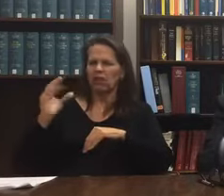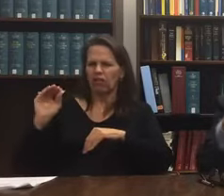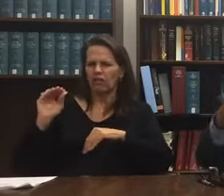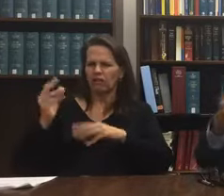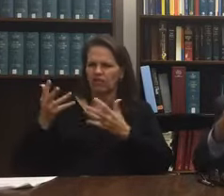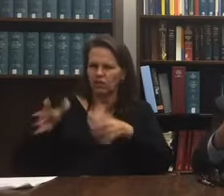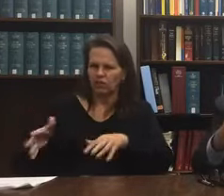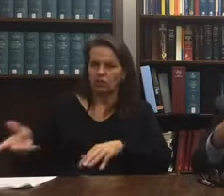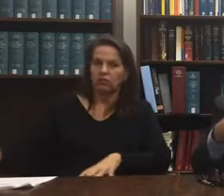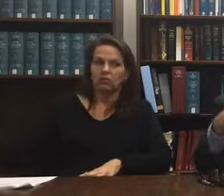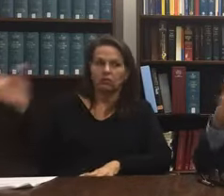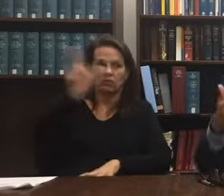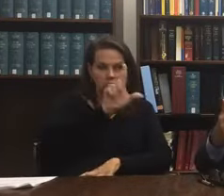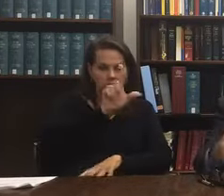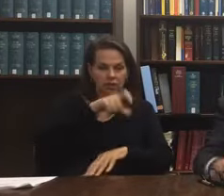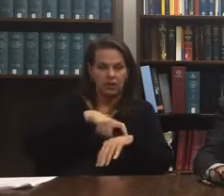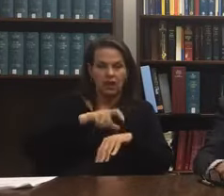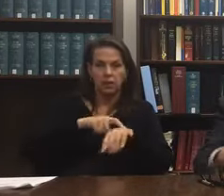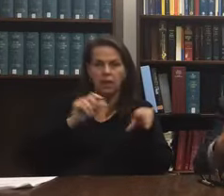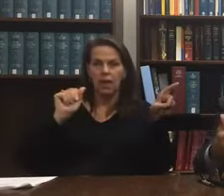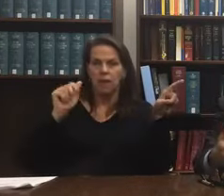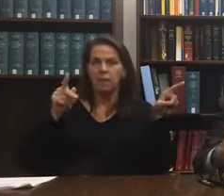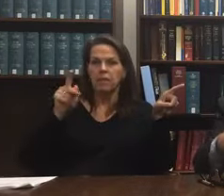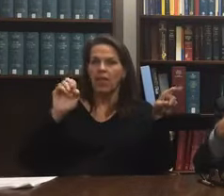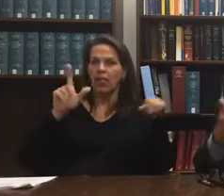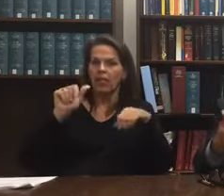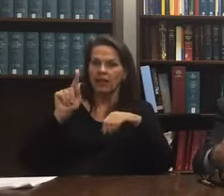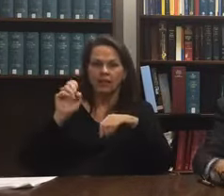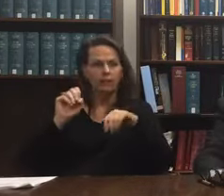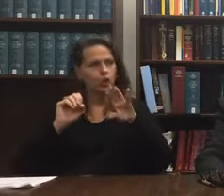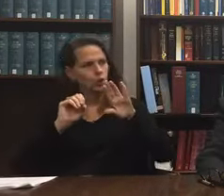time for the appellant to talk any representative so that's your time to